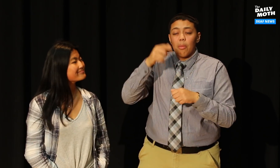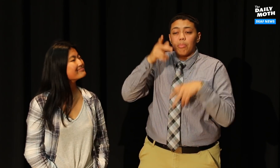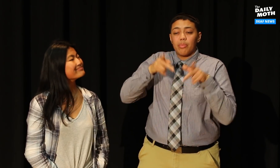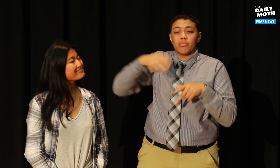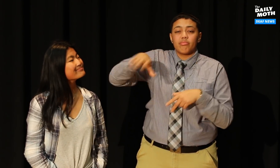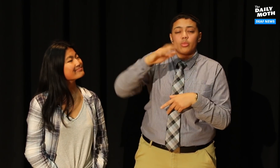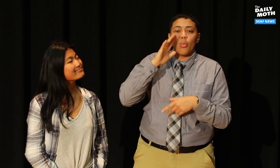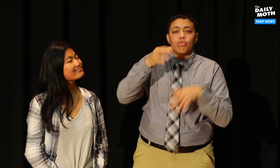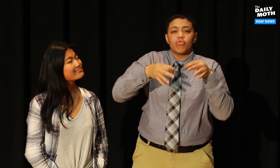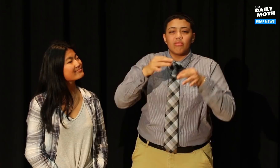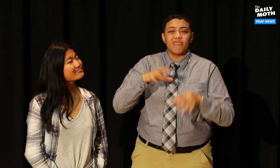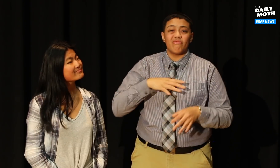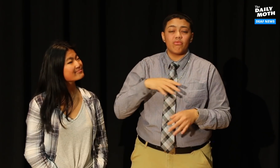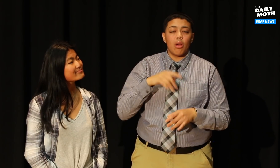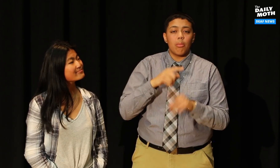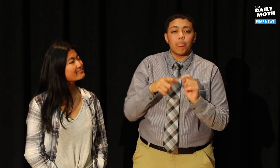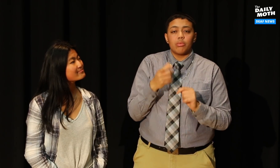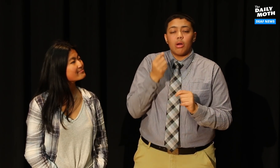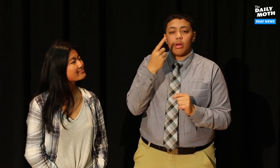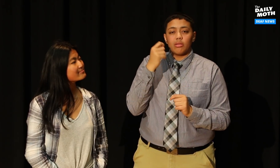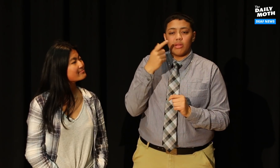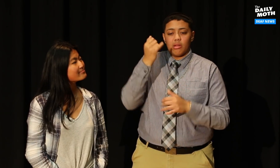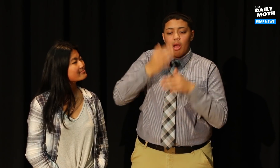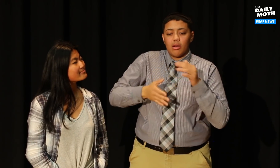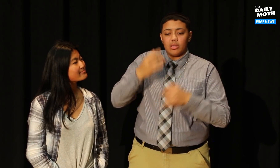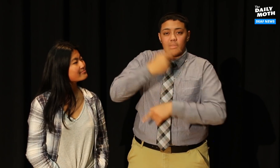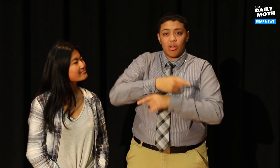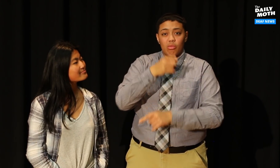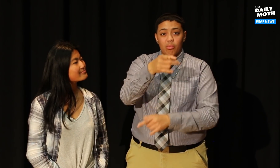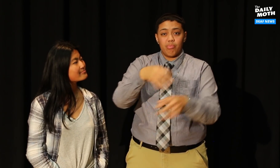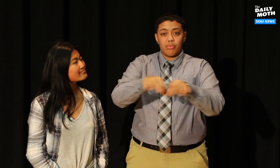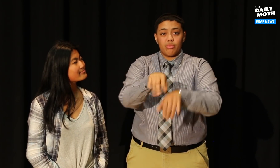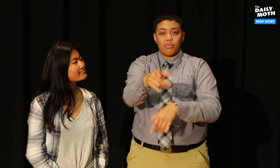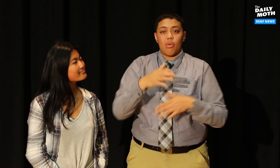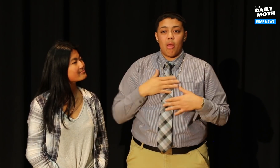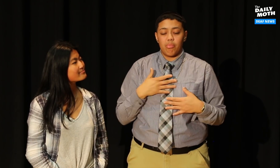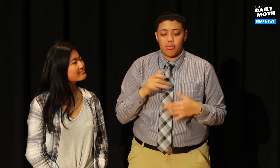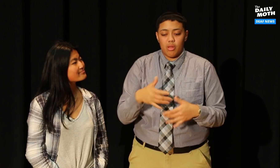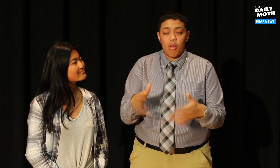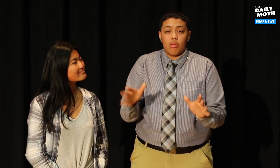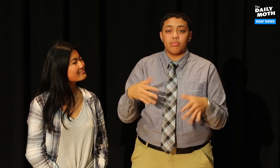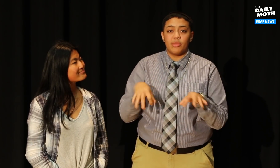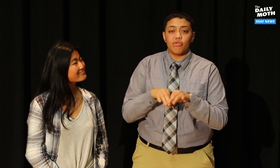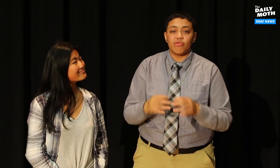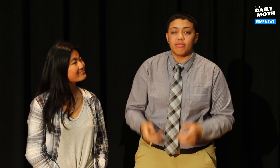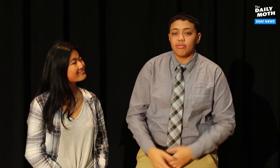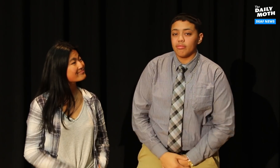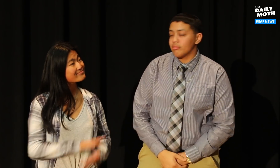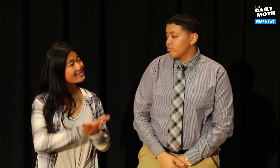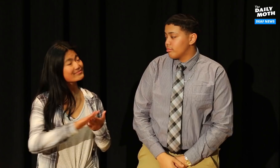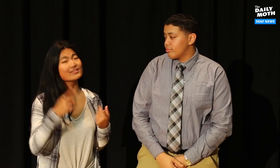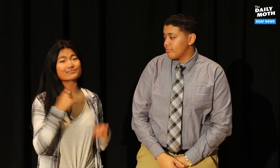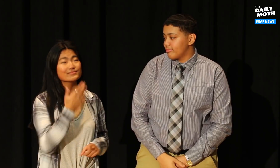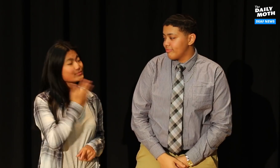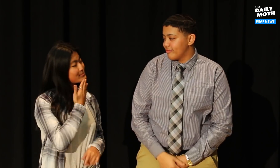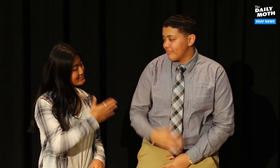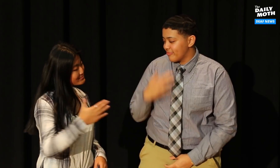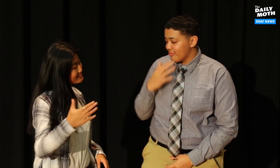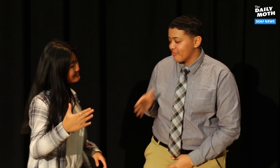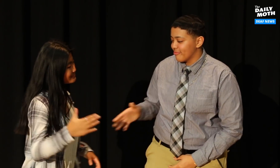Yeah, some people will judge you, but that’s fine as long as you’re happy at the end of the day. That’s all that matters. Nice of you to come here.